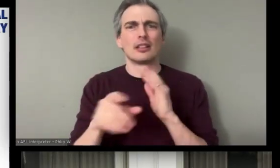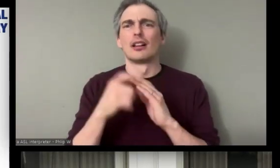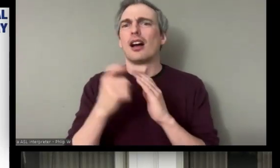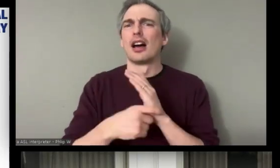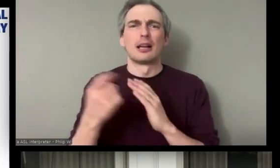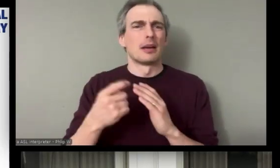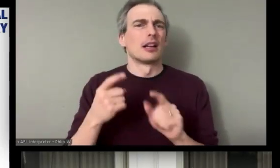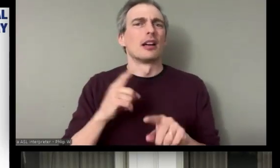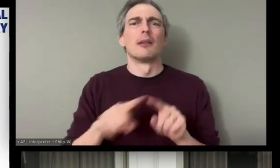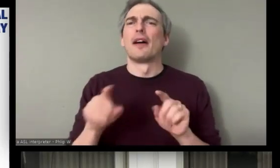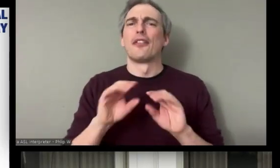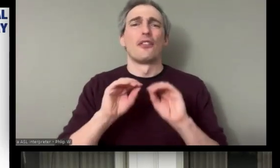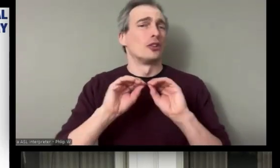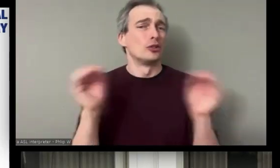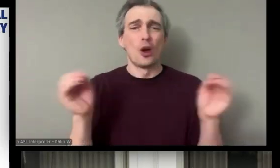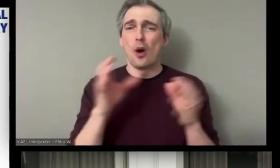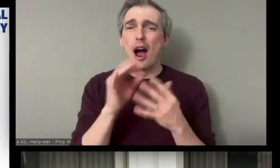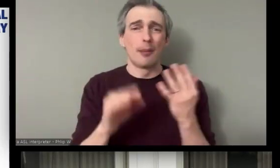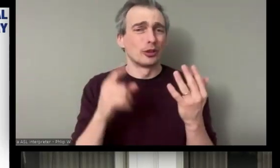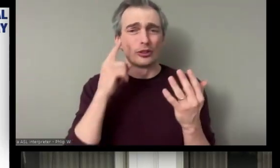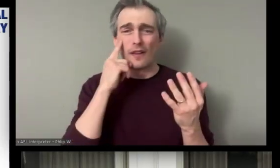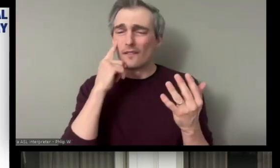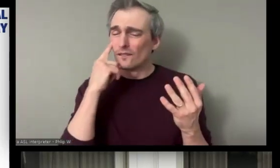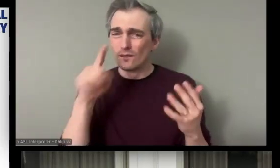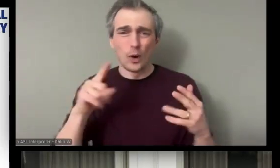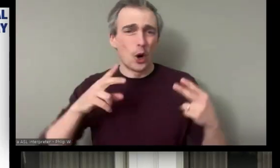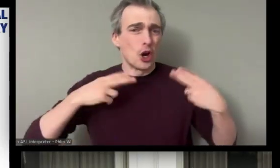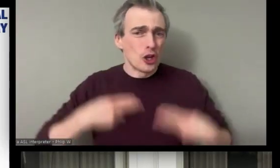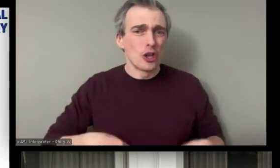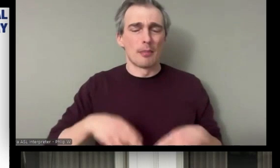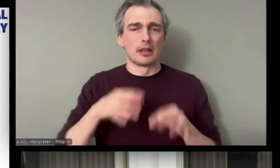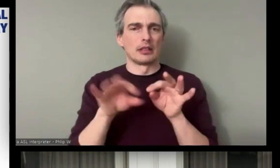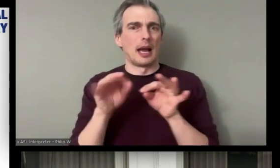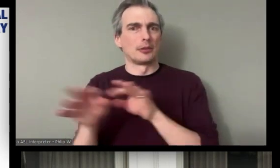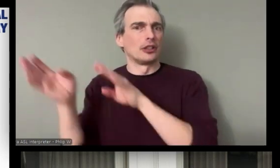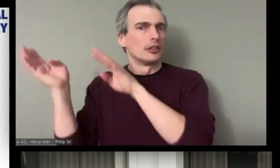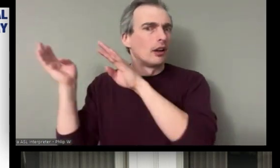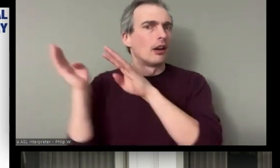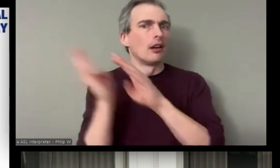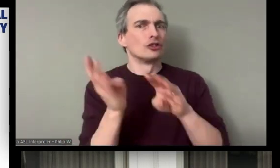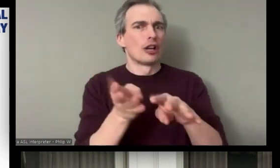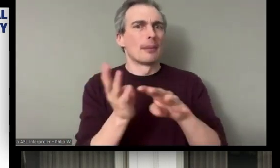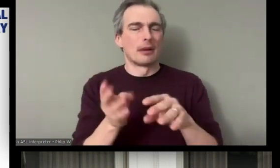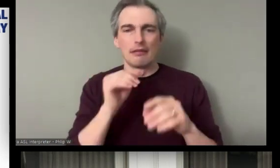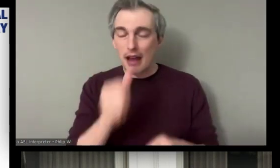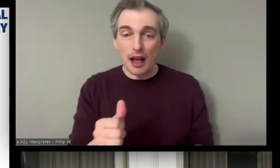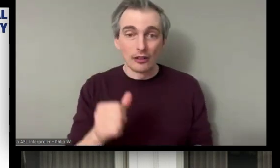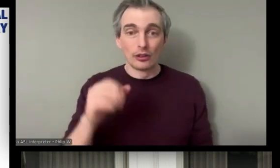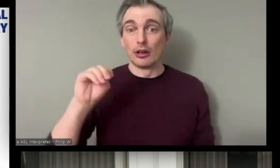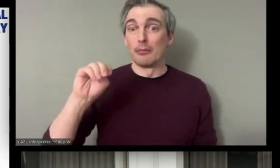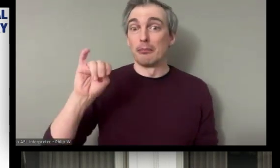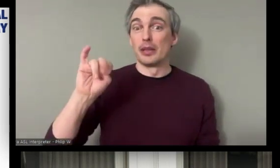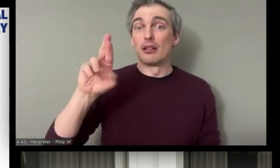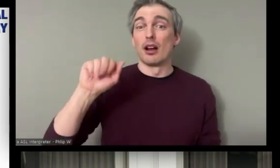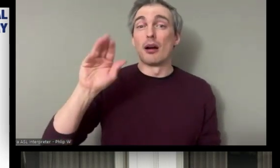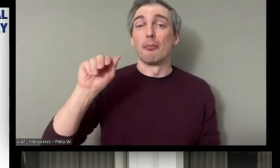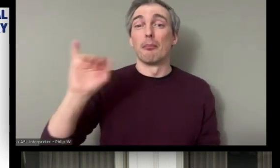human captioner, so Mirabai Knight, who we've worked with for 11 years, at this meetup... Does amazing captions.